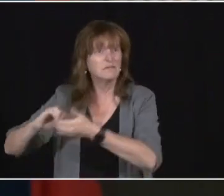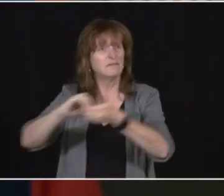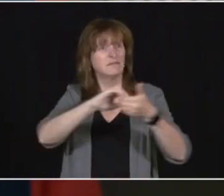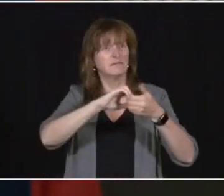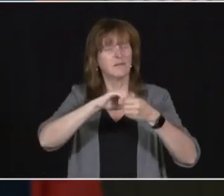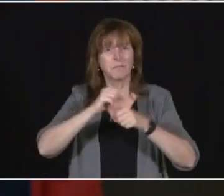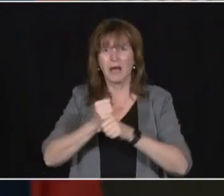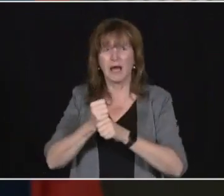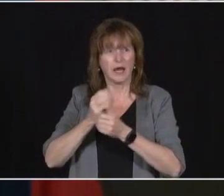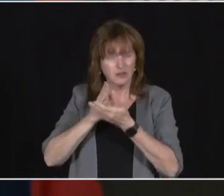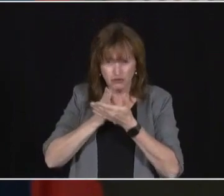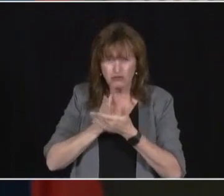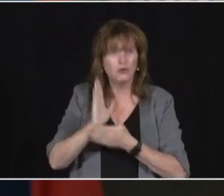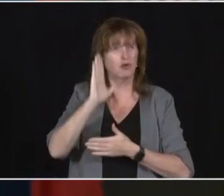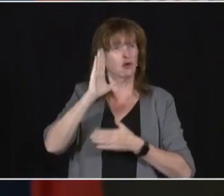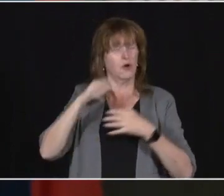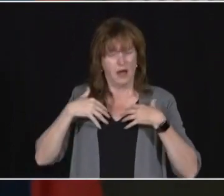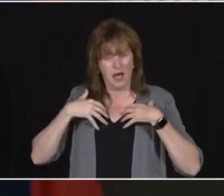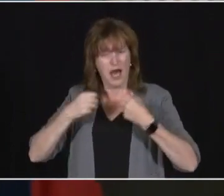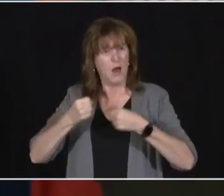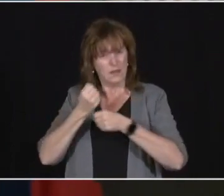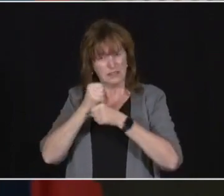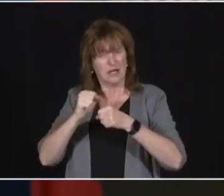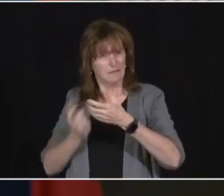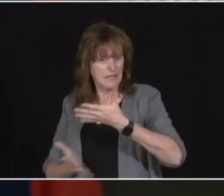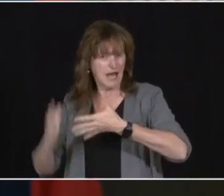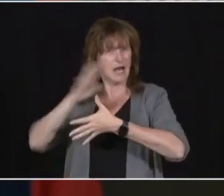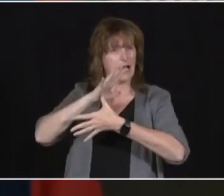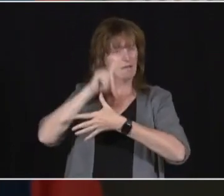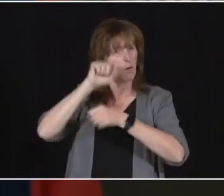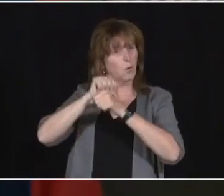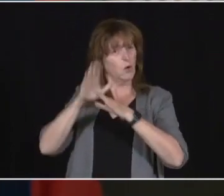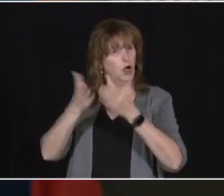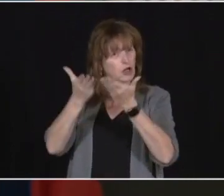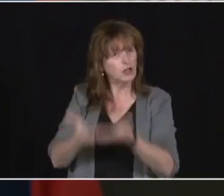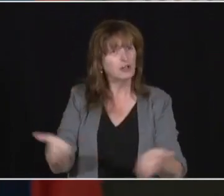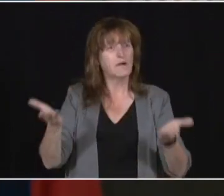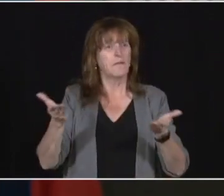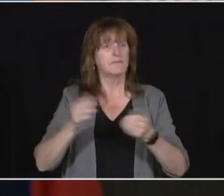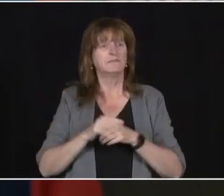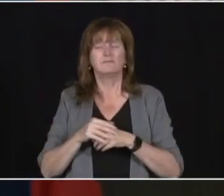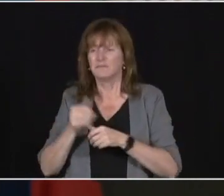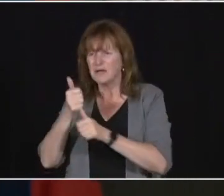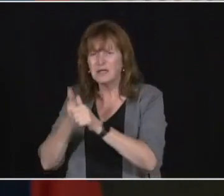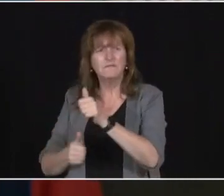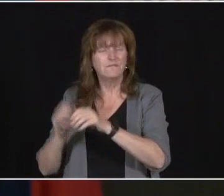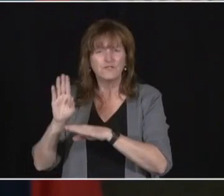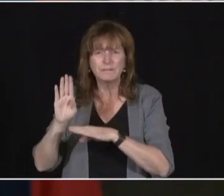this province can thrive and come back stronger like ever before.